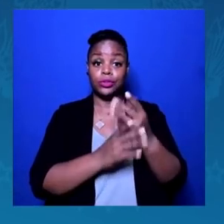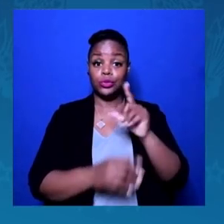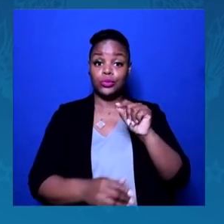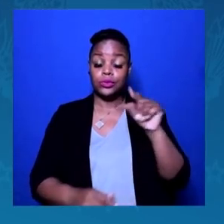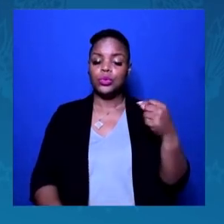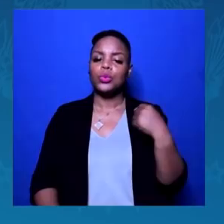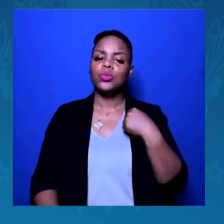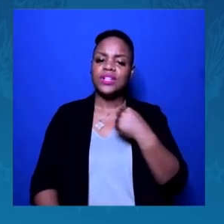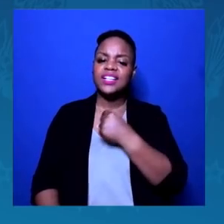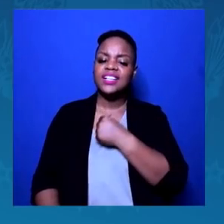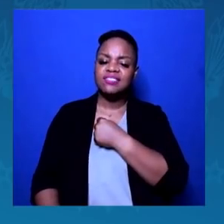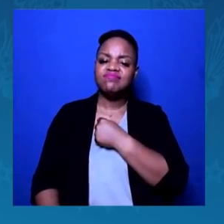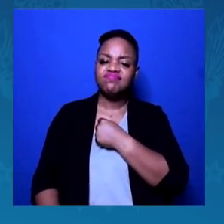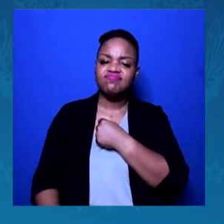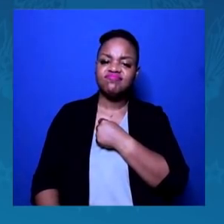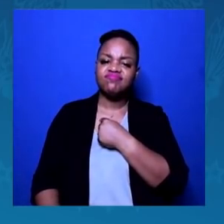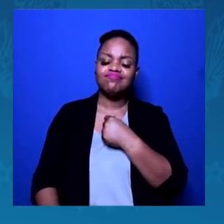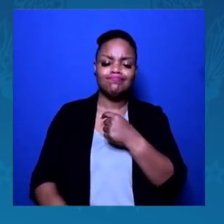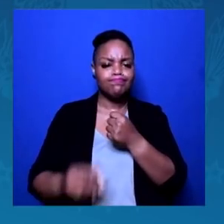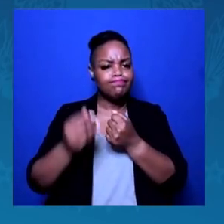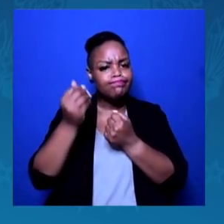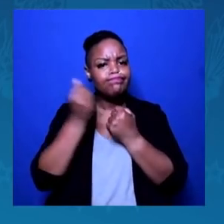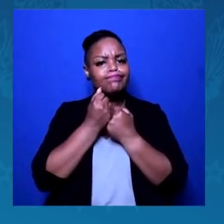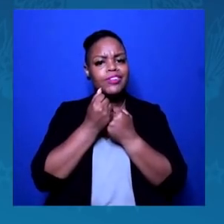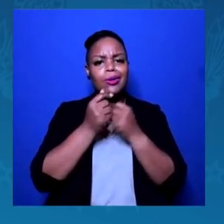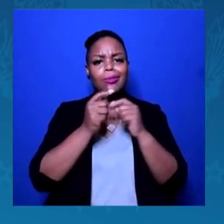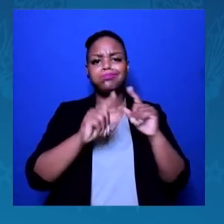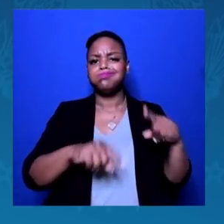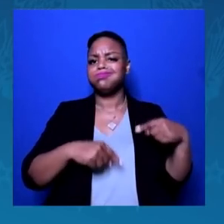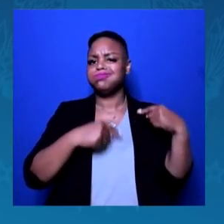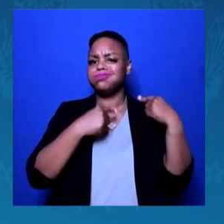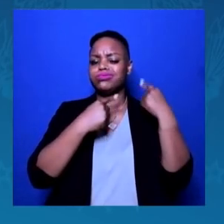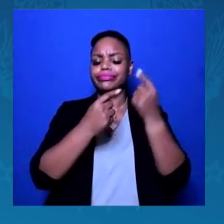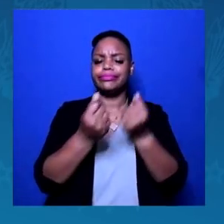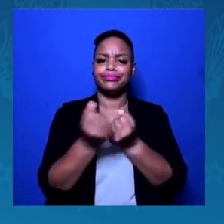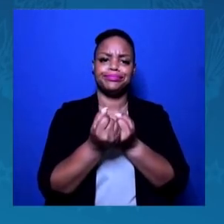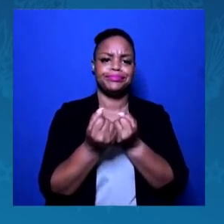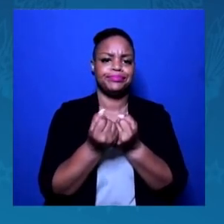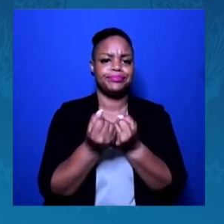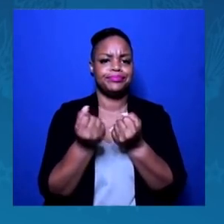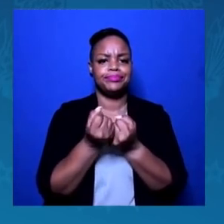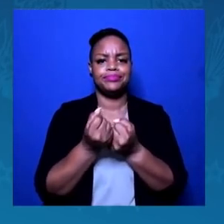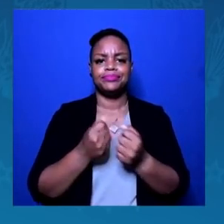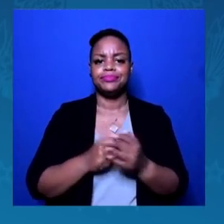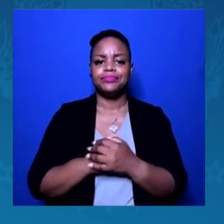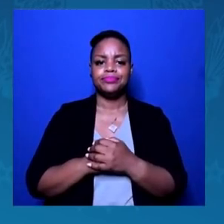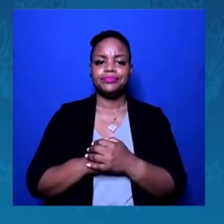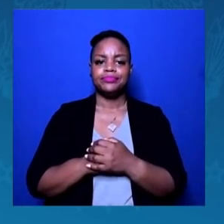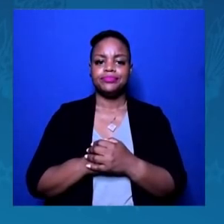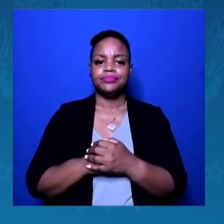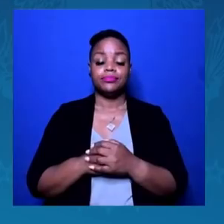More United States sourced vaccinations arrived through COVAX in Hanoi this morning.